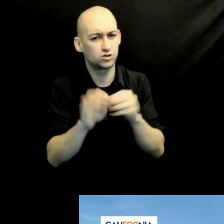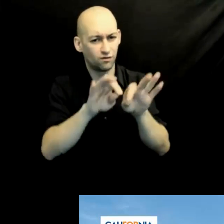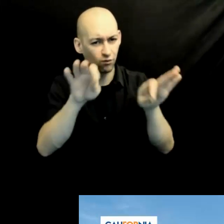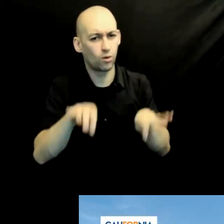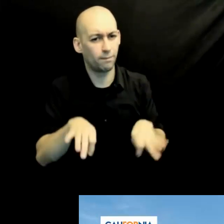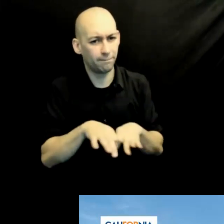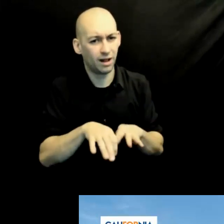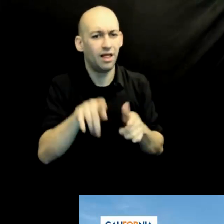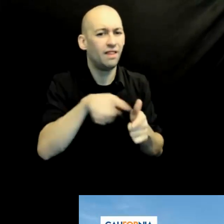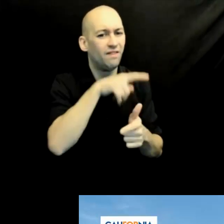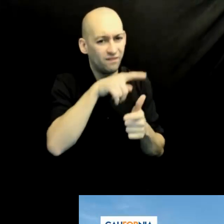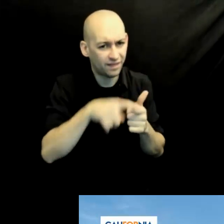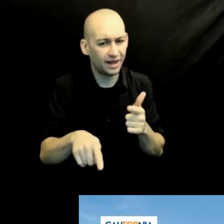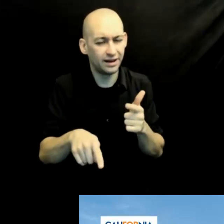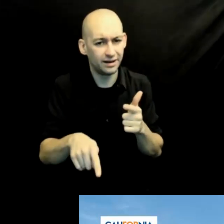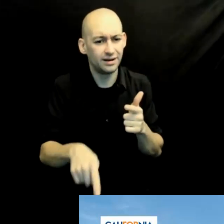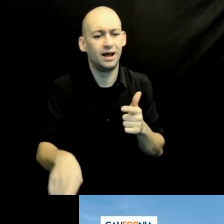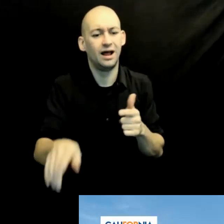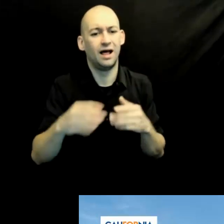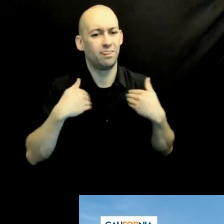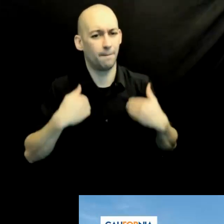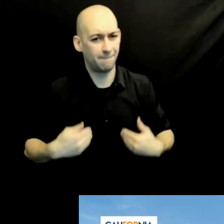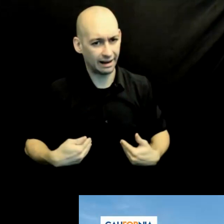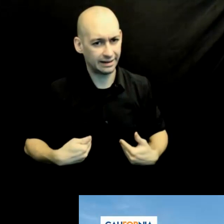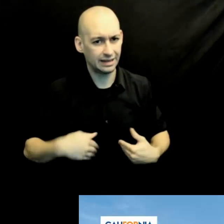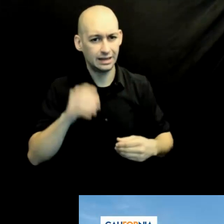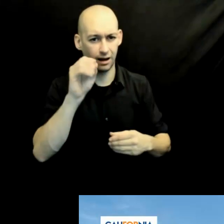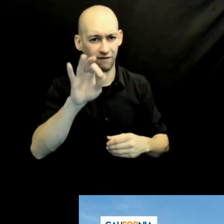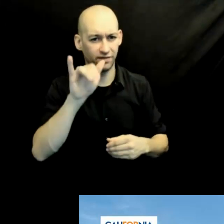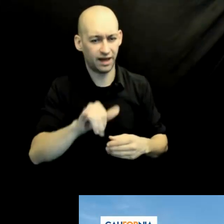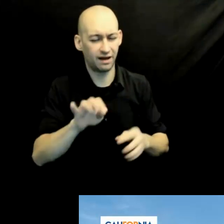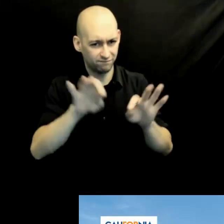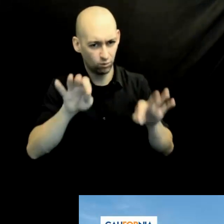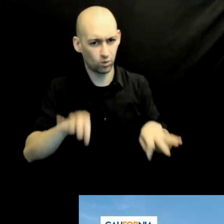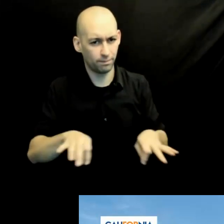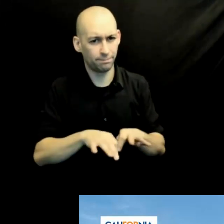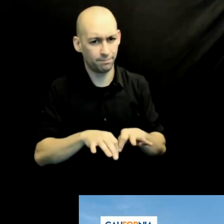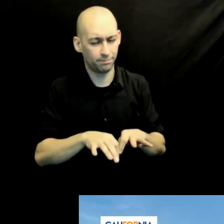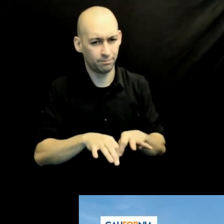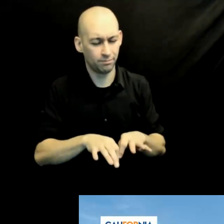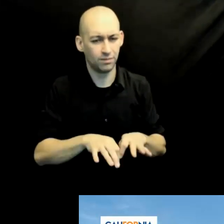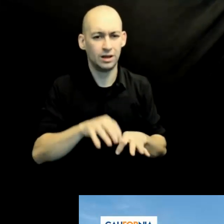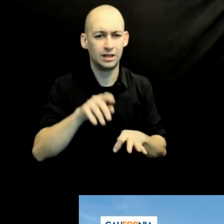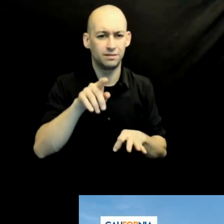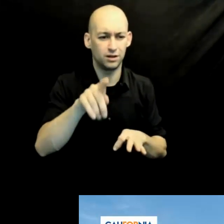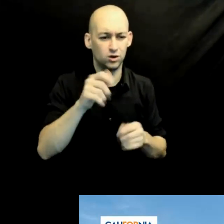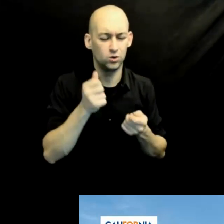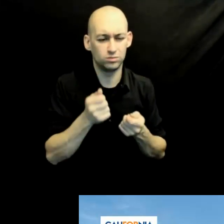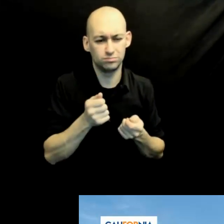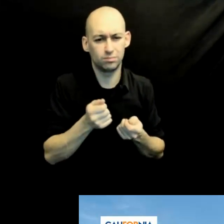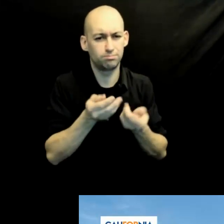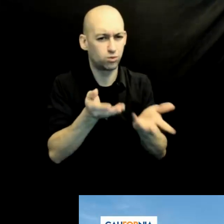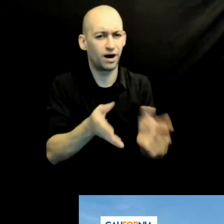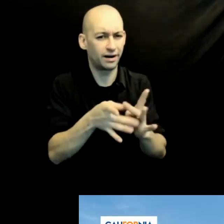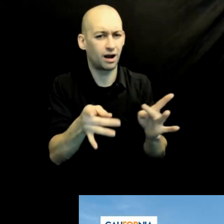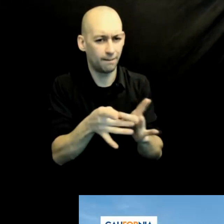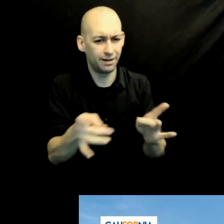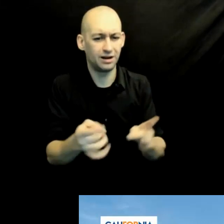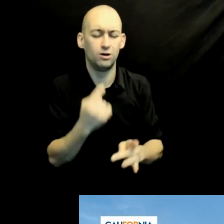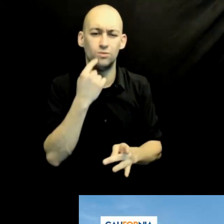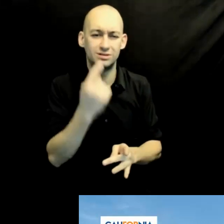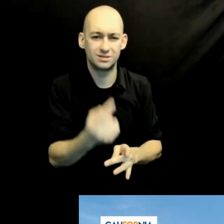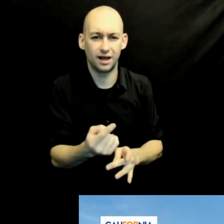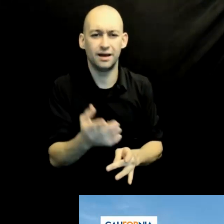then in the body of the section that you supply or that you provide comment that you say you know on